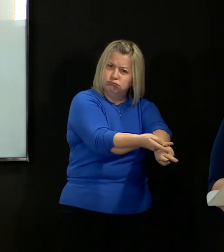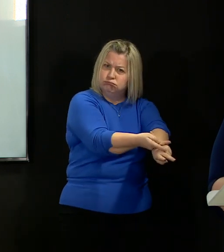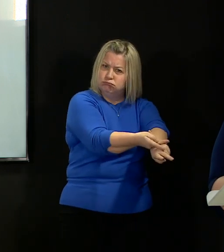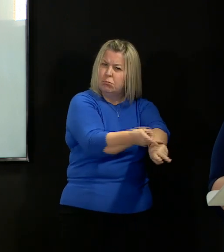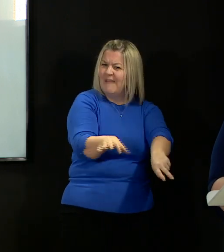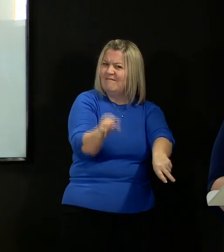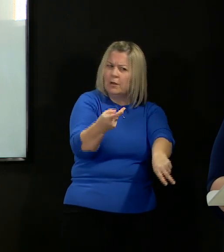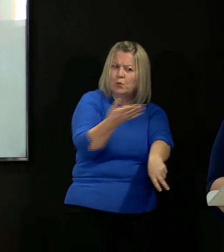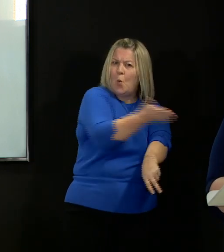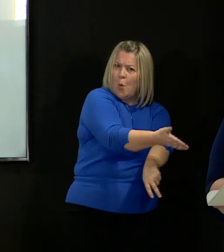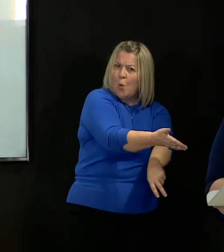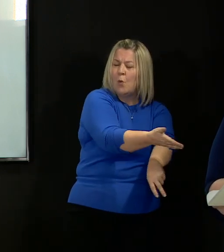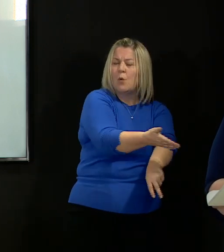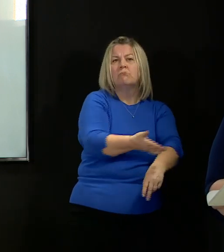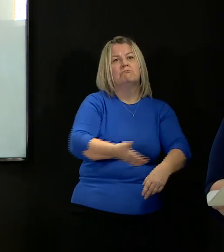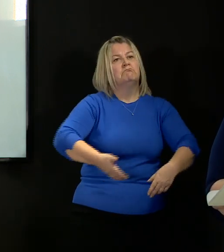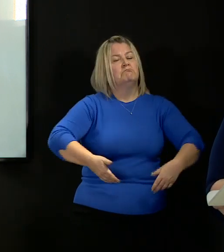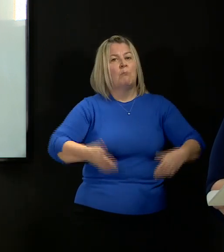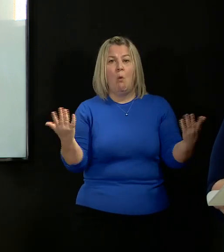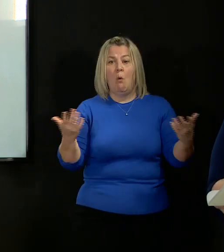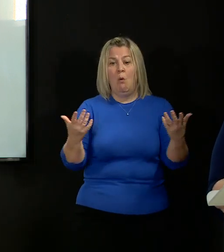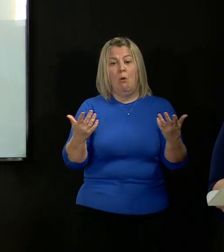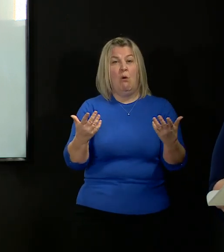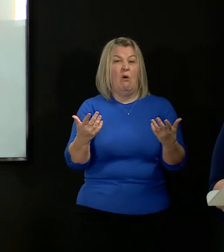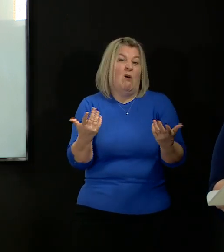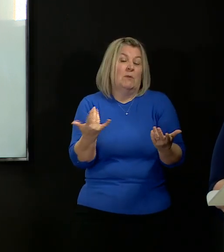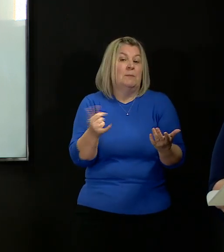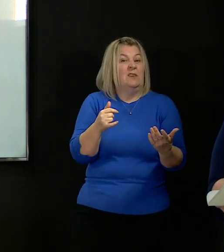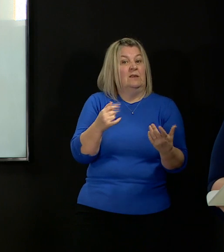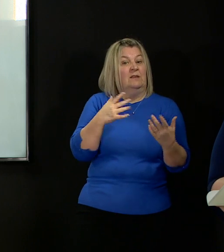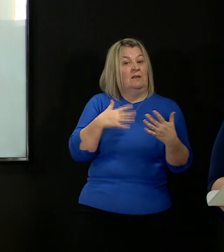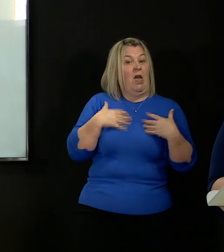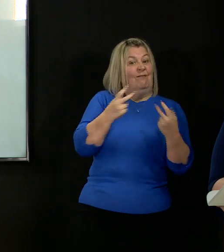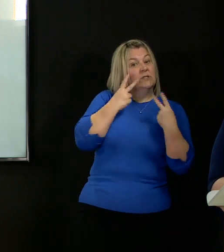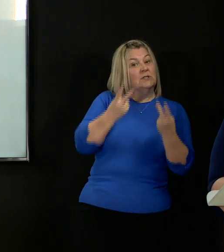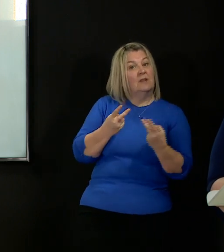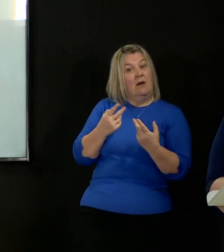and then other times that the team would come to the house and it's incredibly